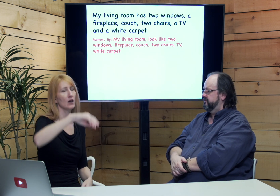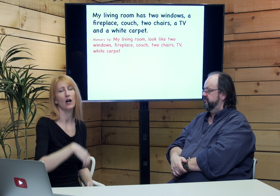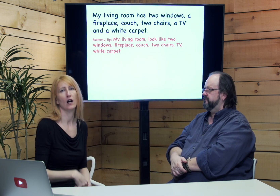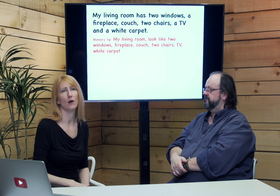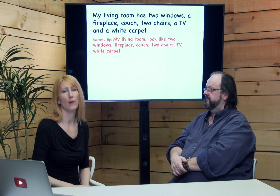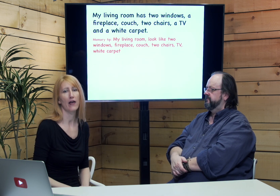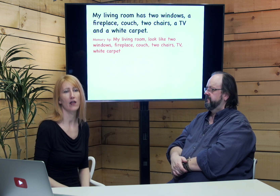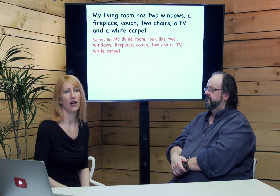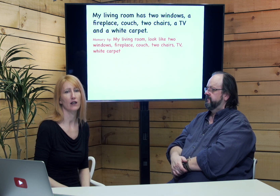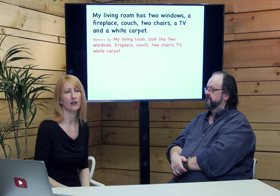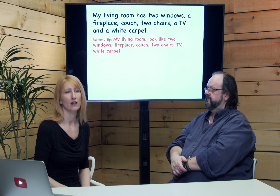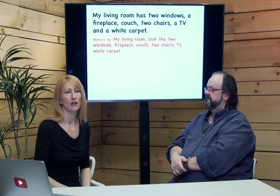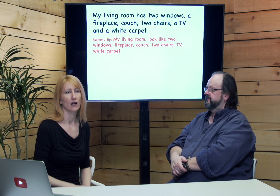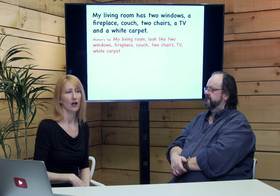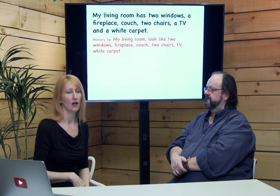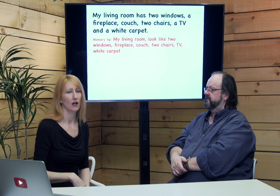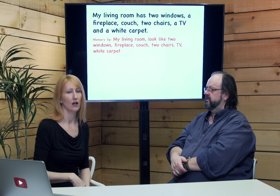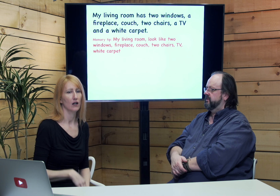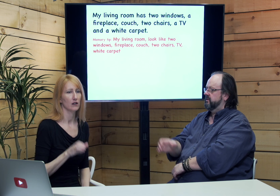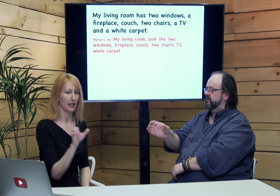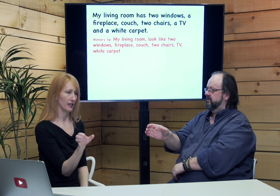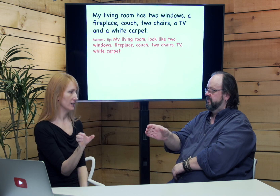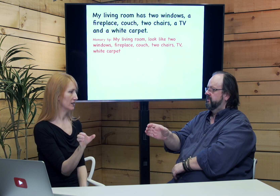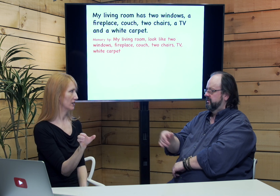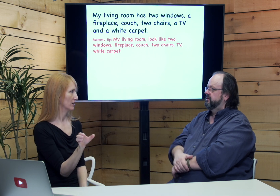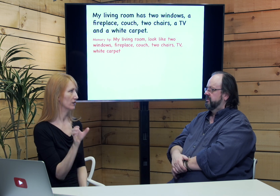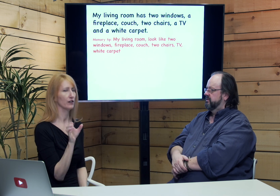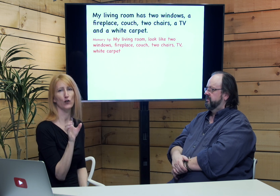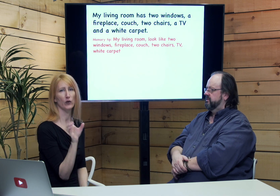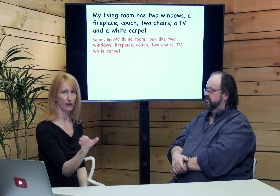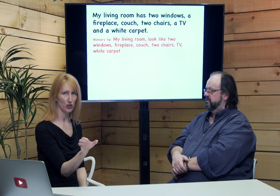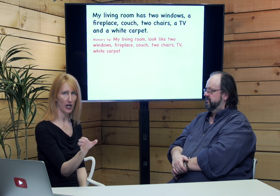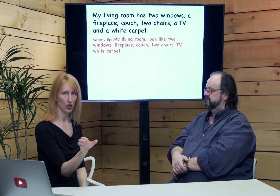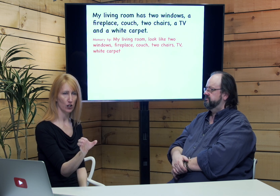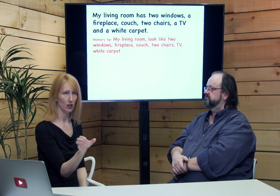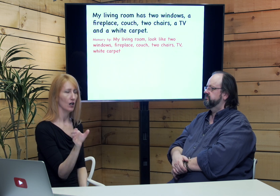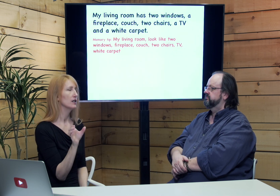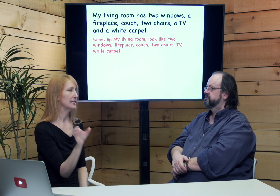And then, like this like for refrigerator,